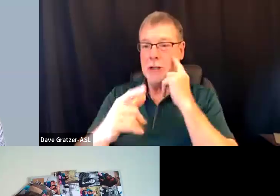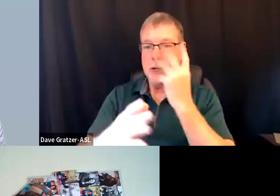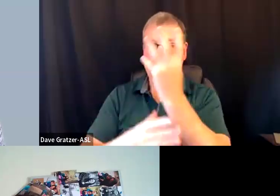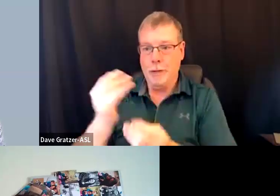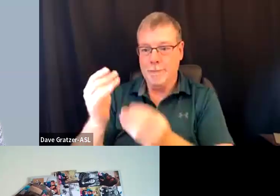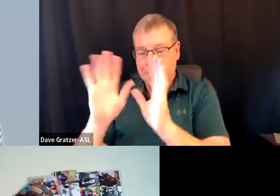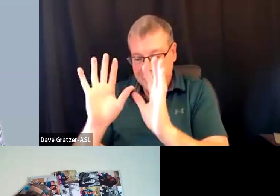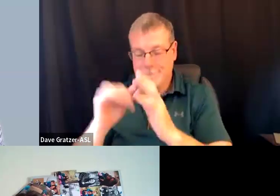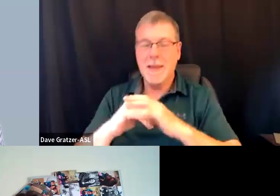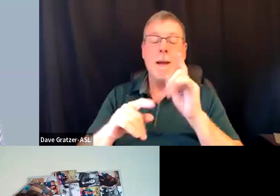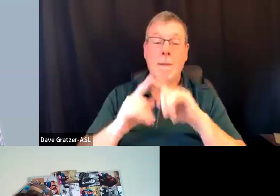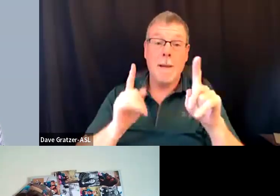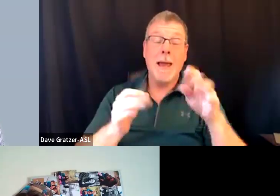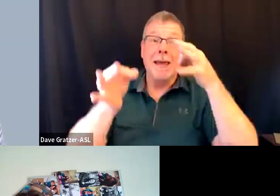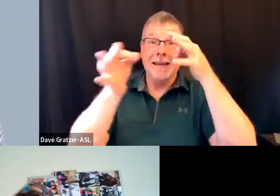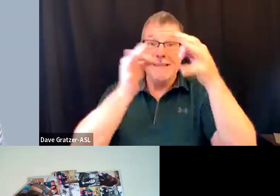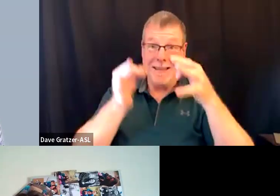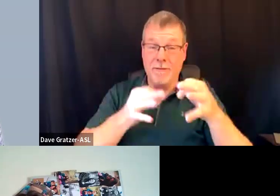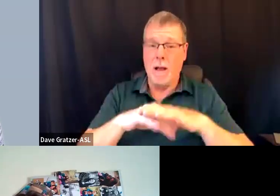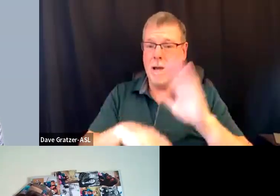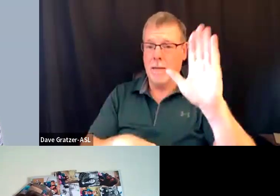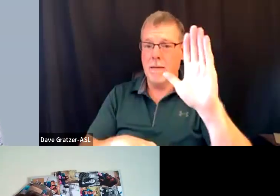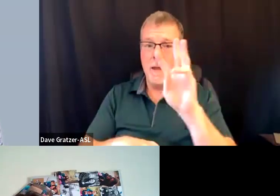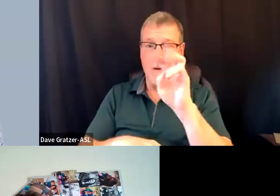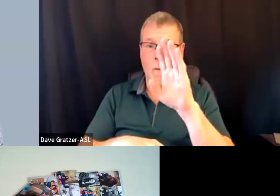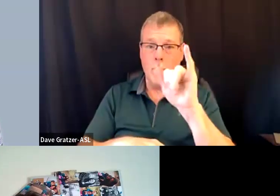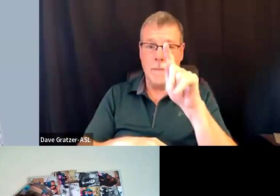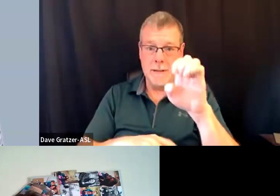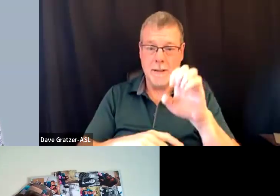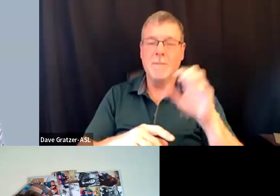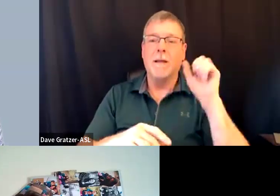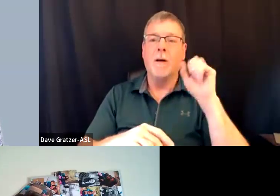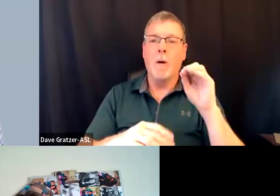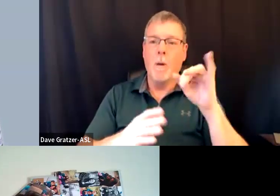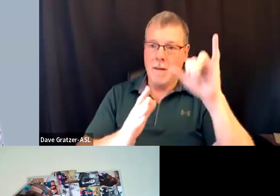But that SAMHSA definition, it's on their website. So that's, certainly, the starting point.